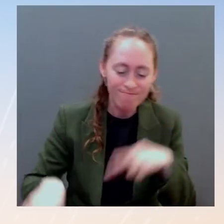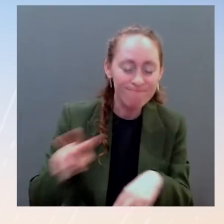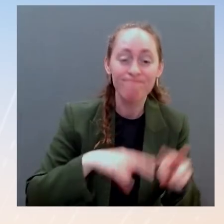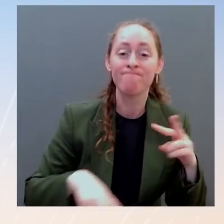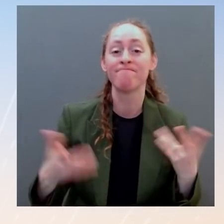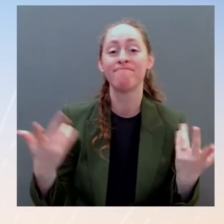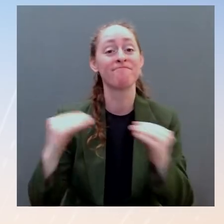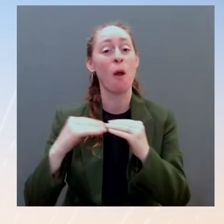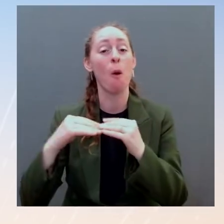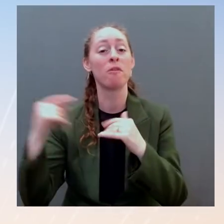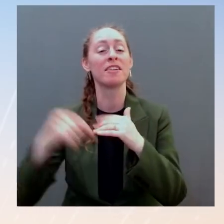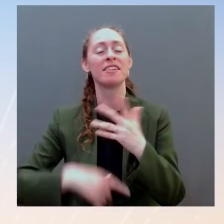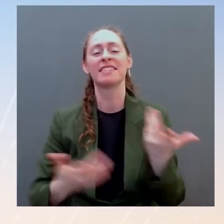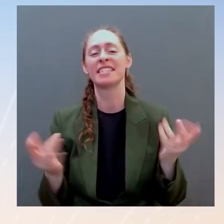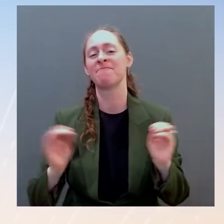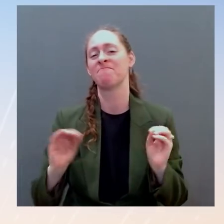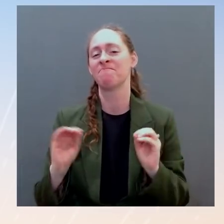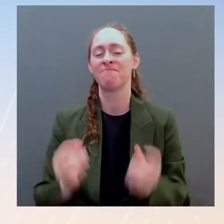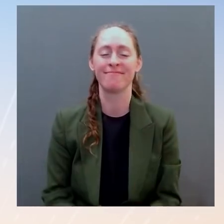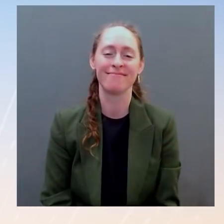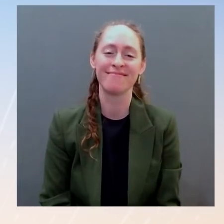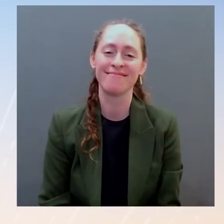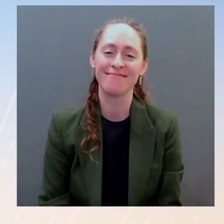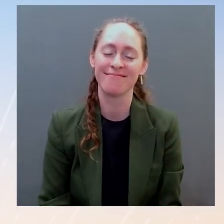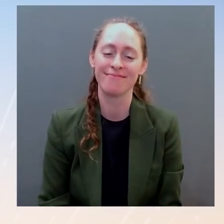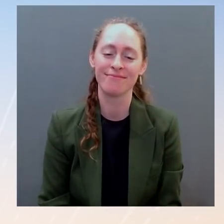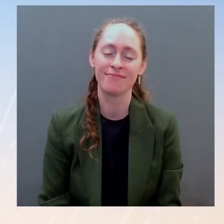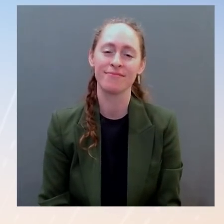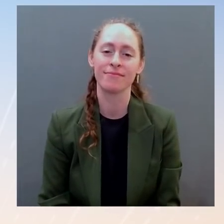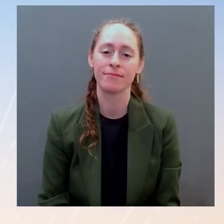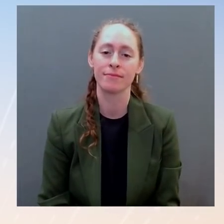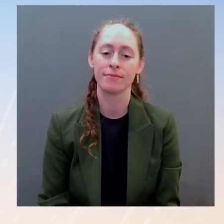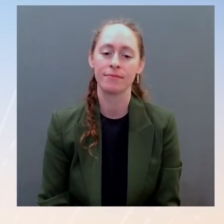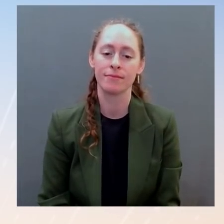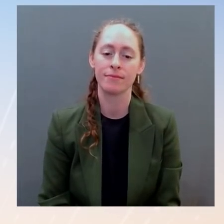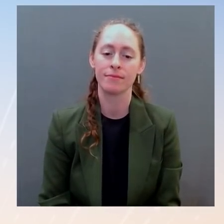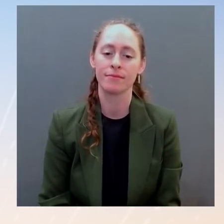The Press: Thanks, Jen. I had a question on Title 42. At the risk of this being a dumb question: